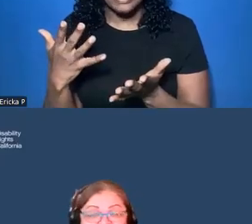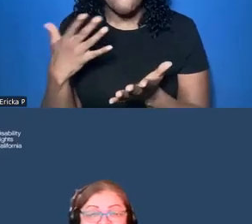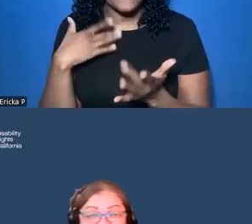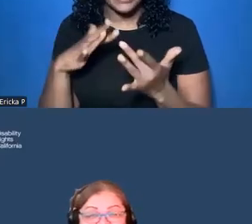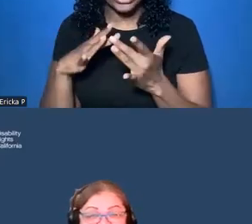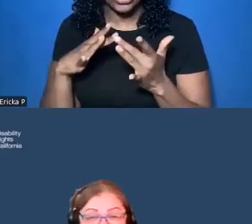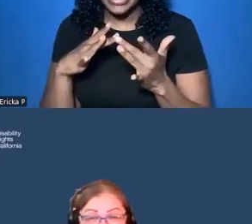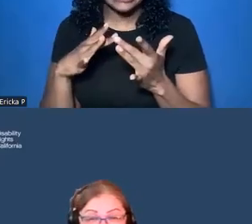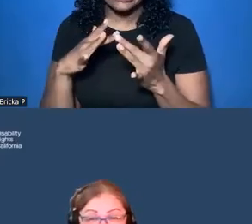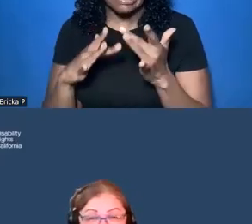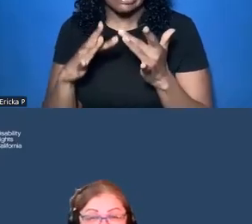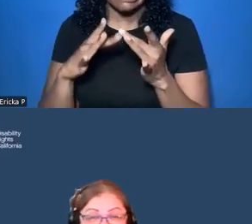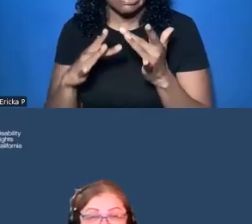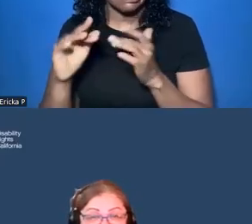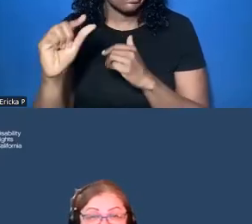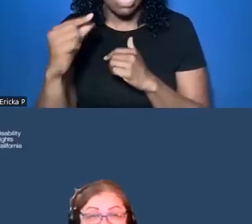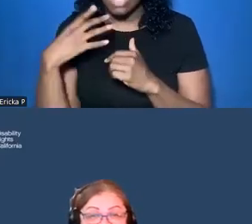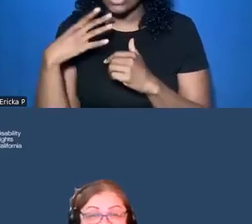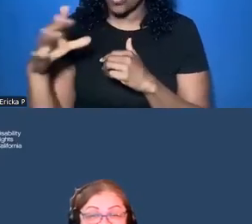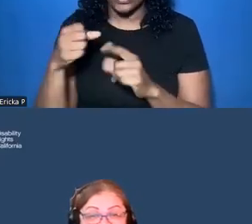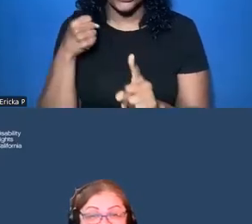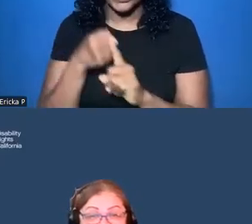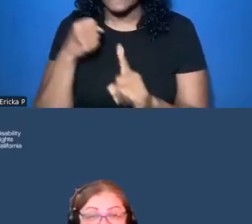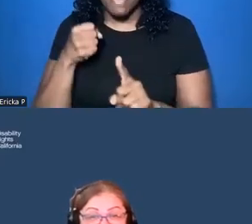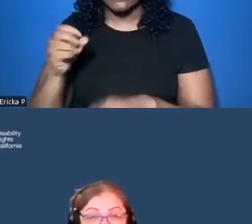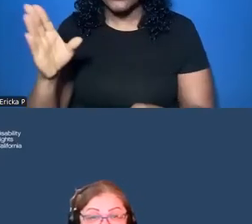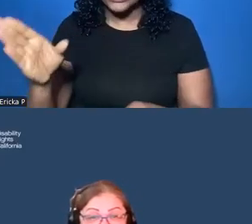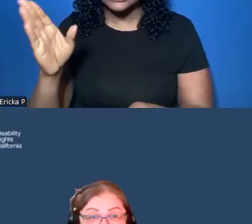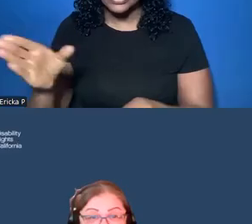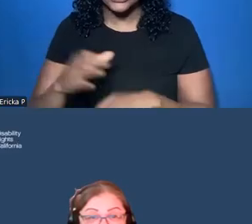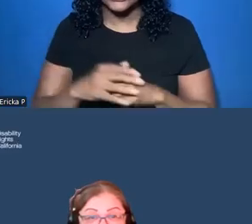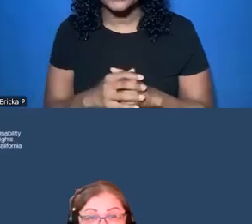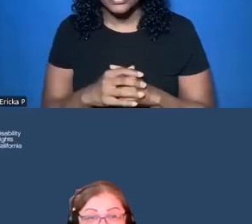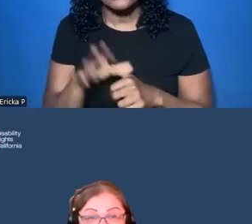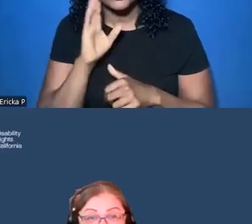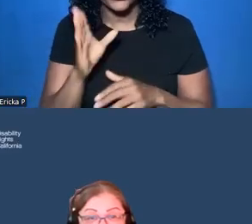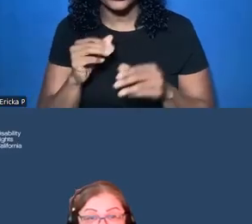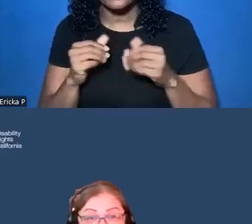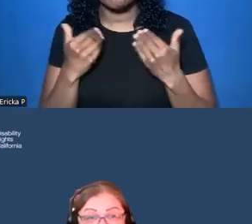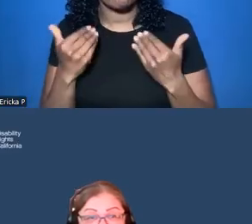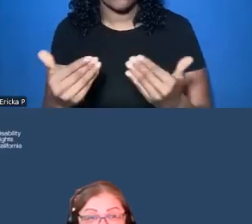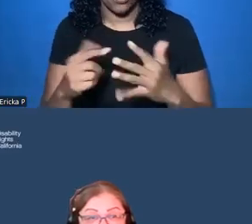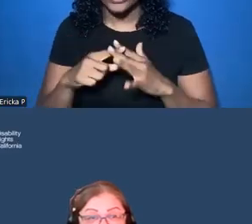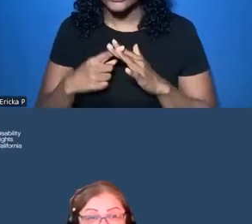I don't want it to affect the presentation. So we're going to go ahead and get started.